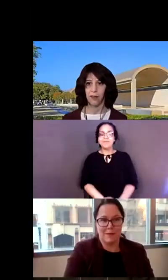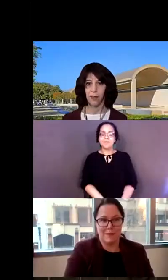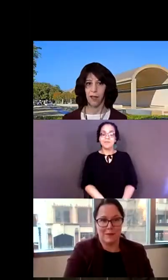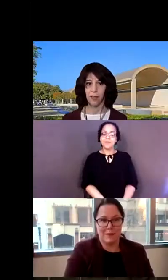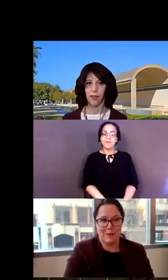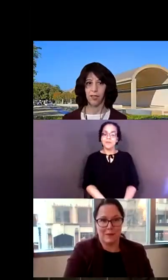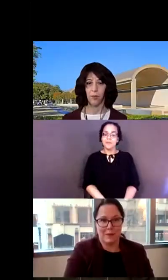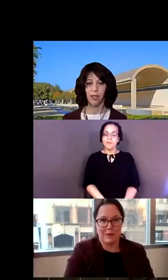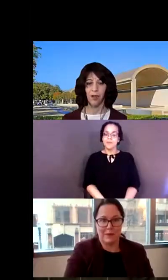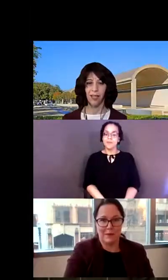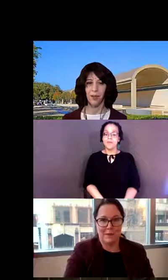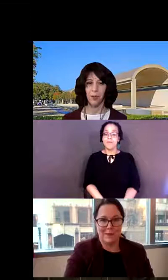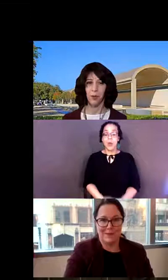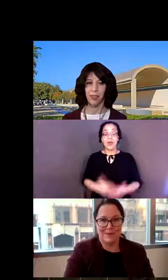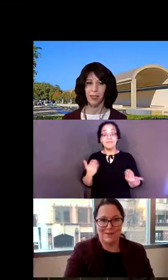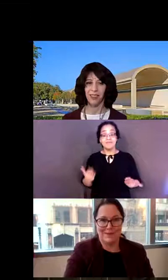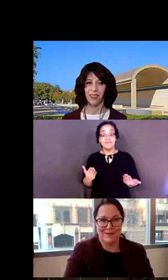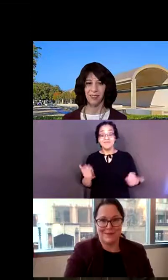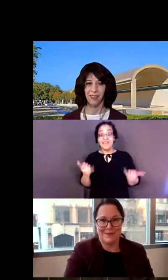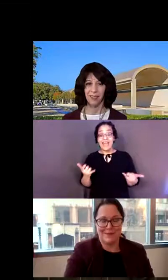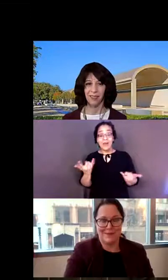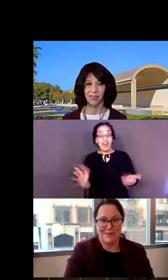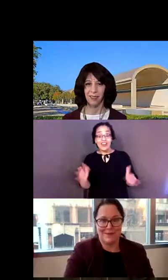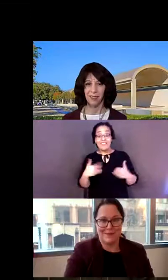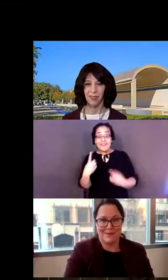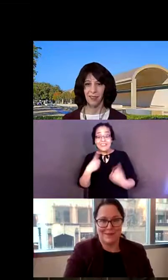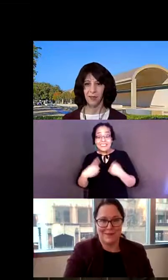I understand we already have some questions.